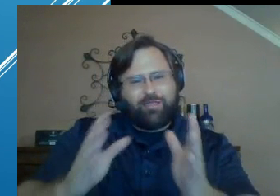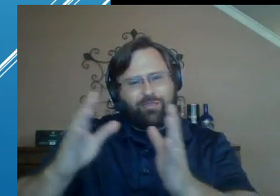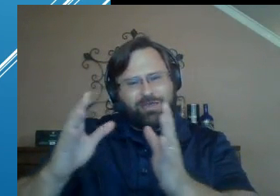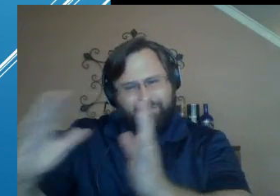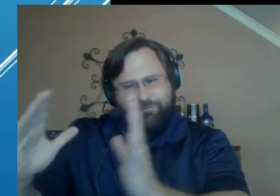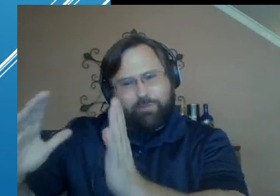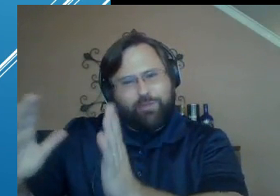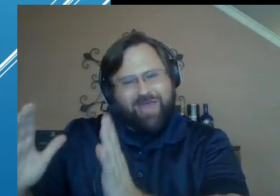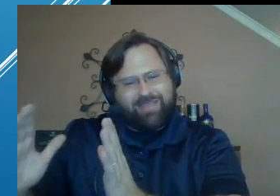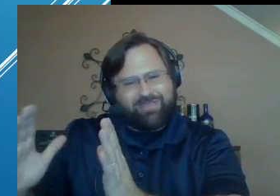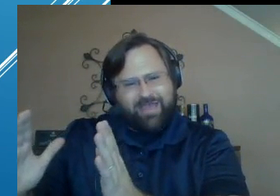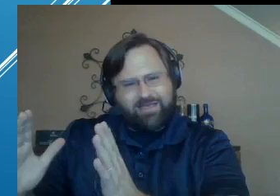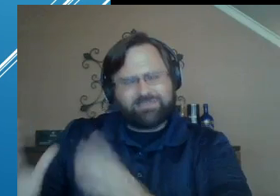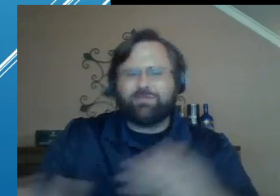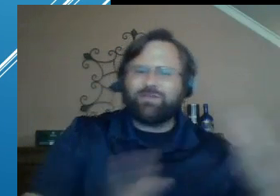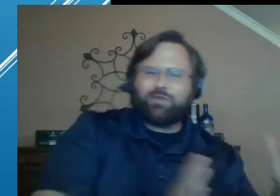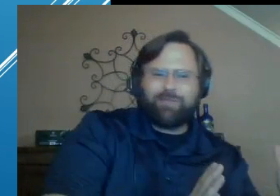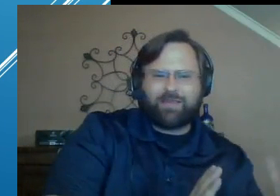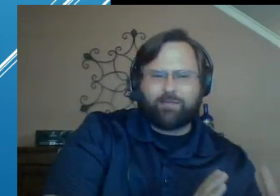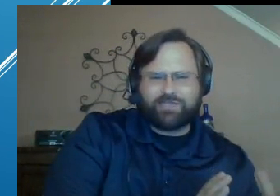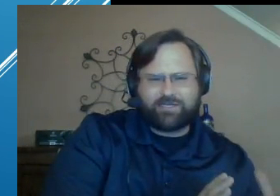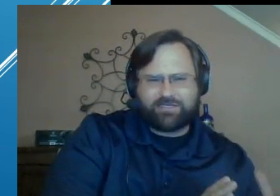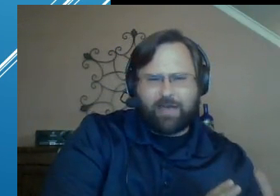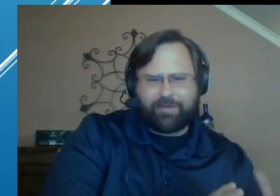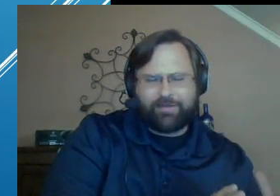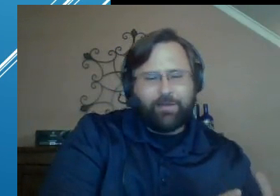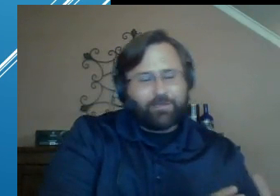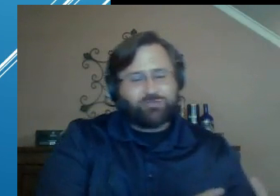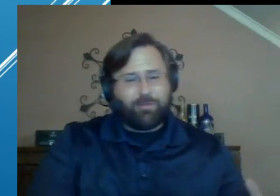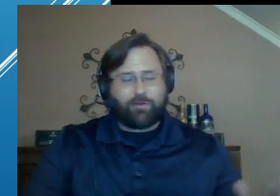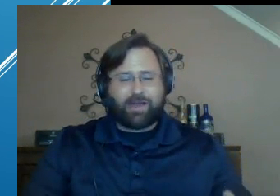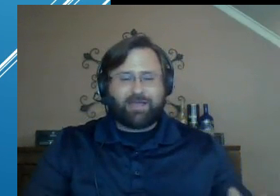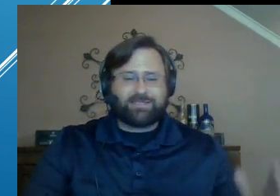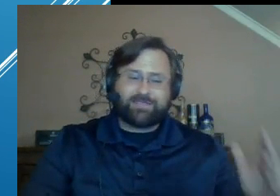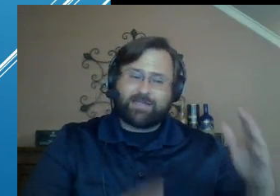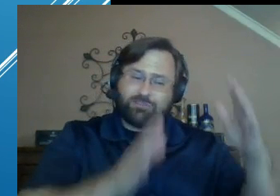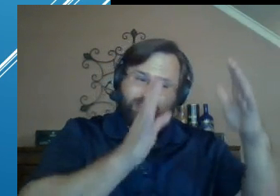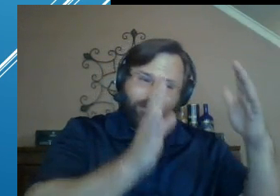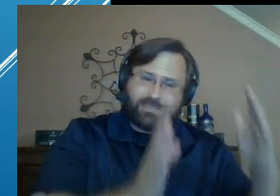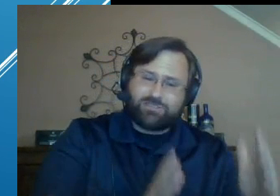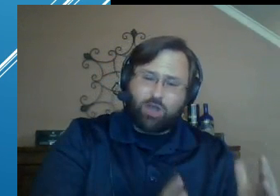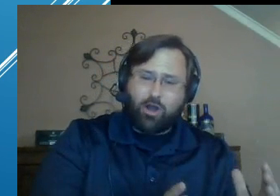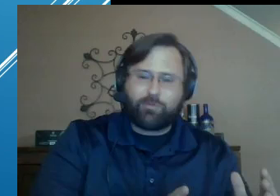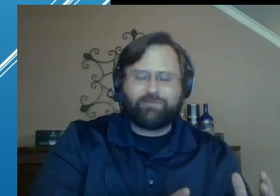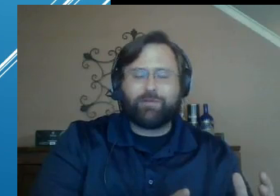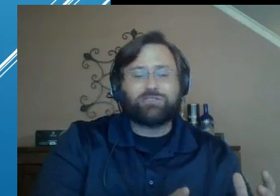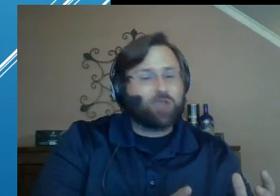if you want to put that at the end then you can make the object the topic because remember in ASL sentences you generally start with information that is